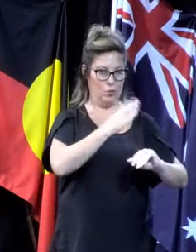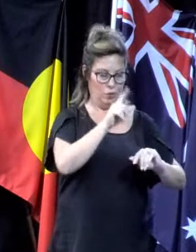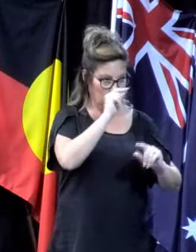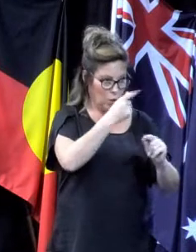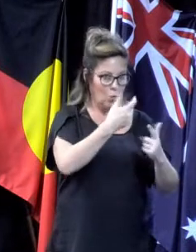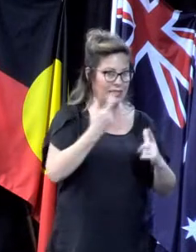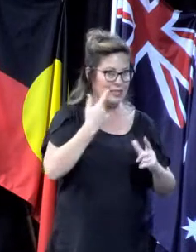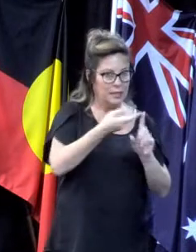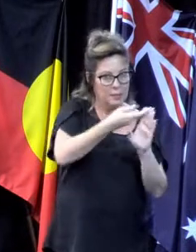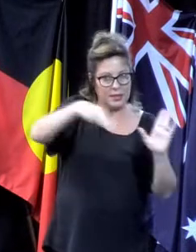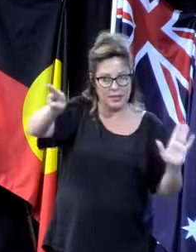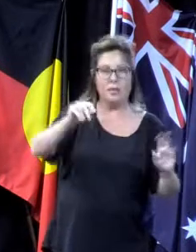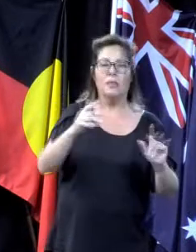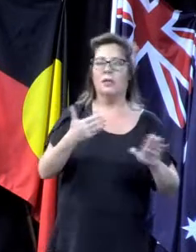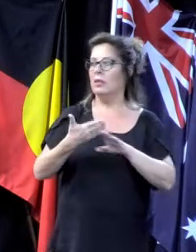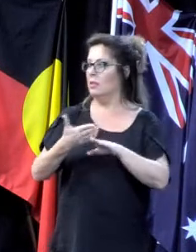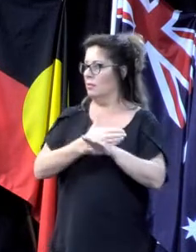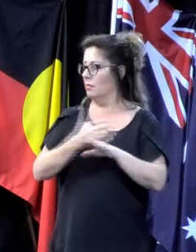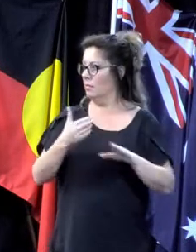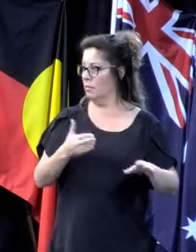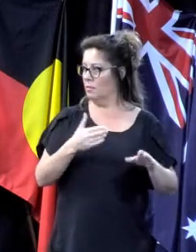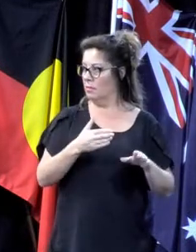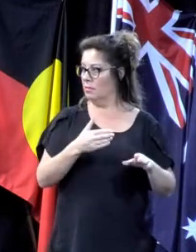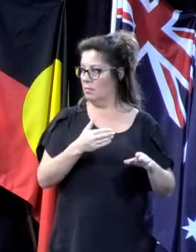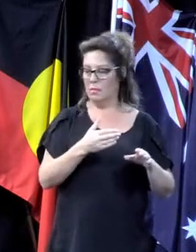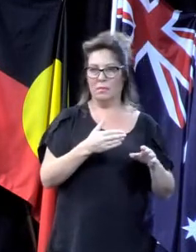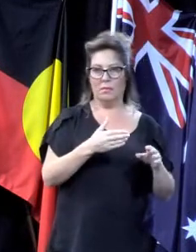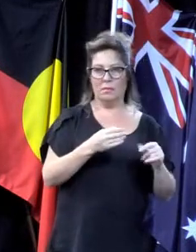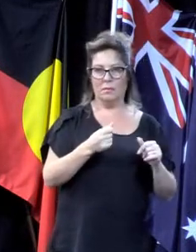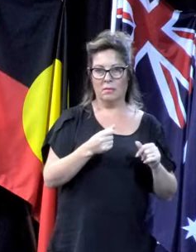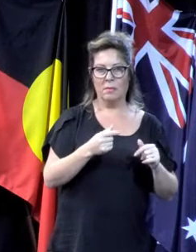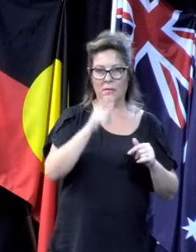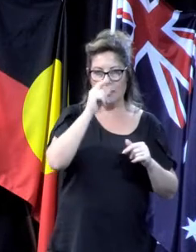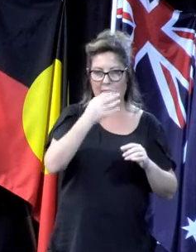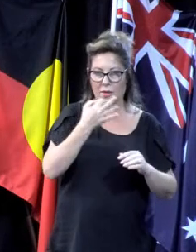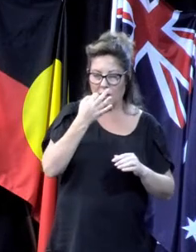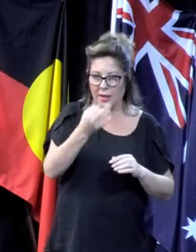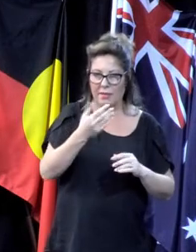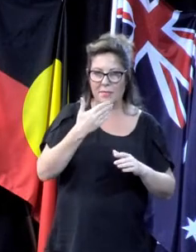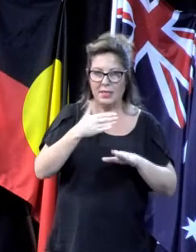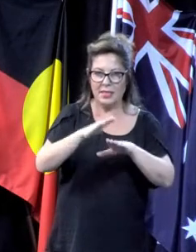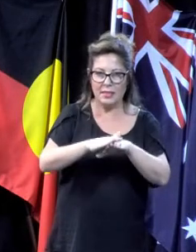Absolutely. Sorry, just before you go on, could I ask you just to speak a little more slowly because we need to transcribe.